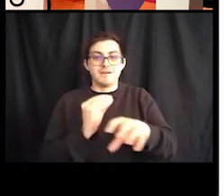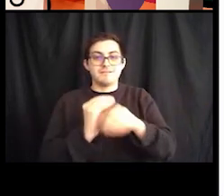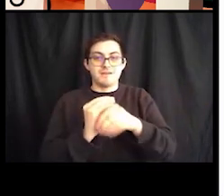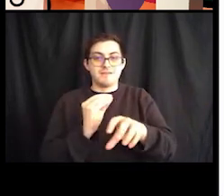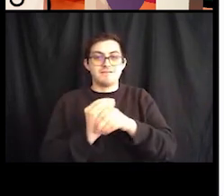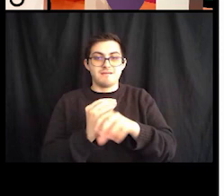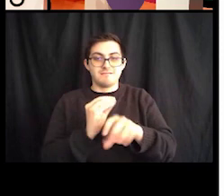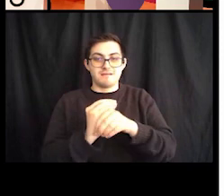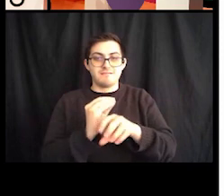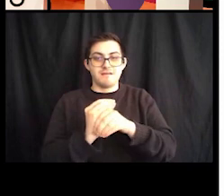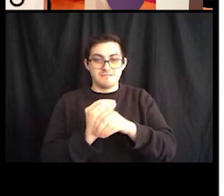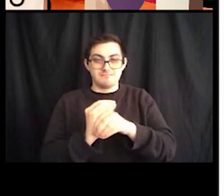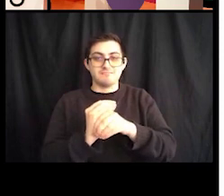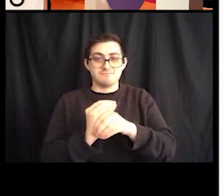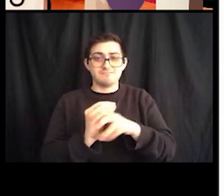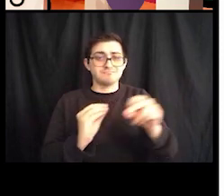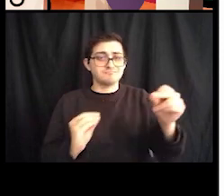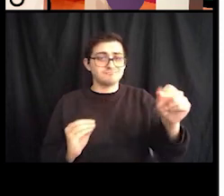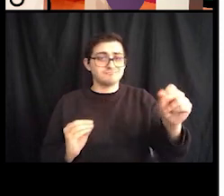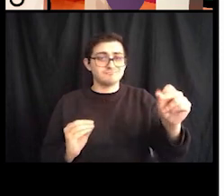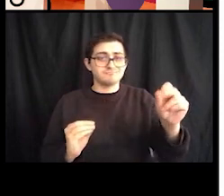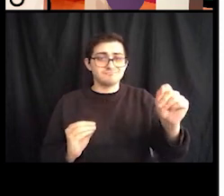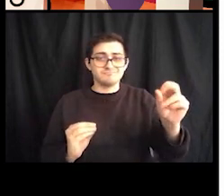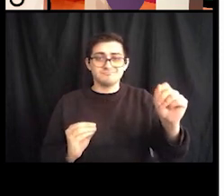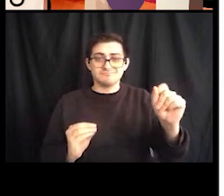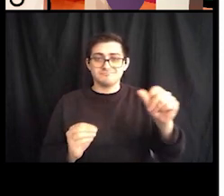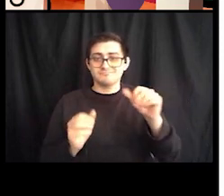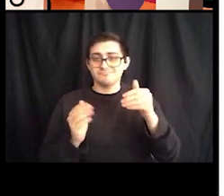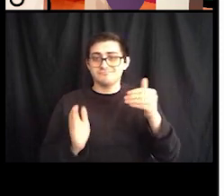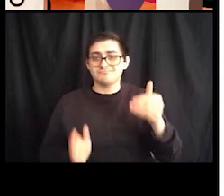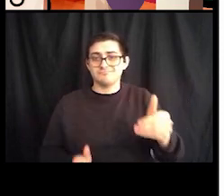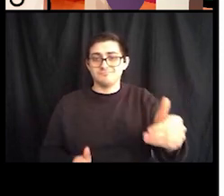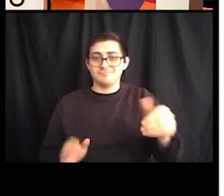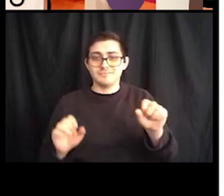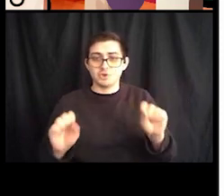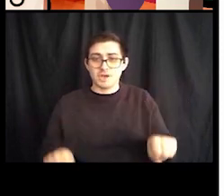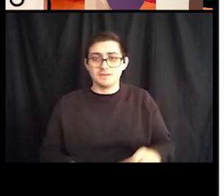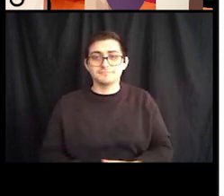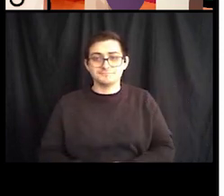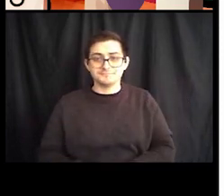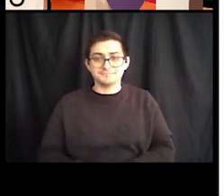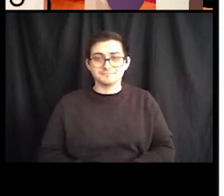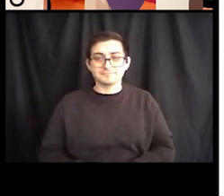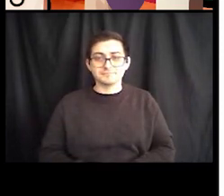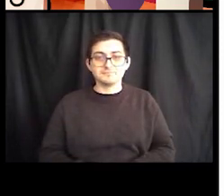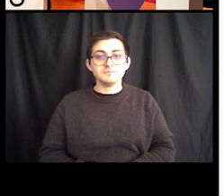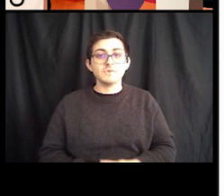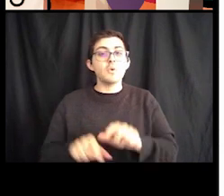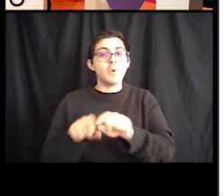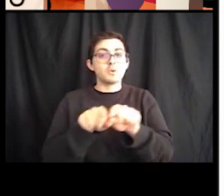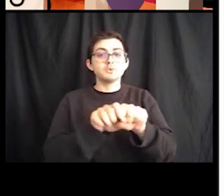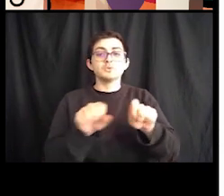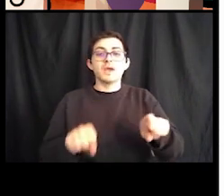in any quick succession. You can also hover over a shape to bring up the auto connectors